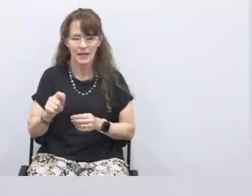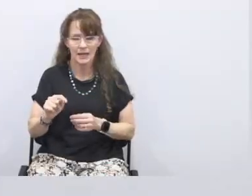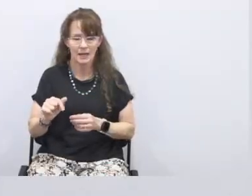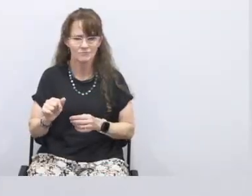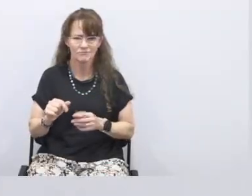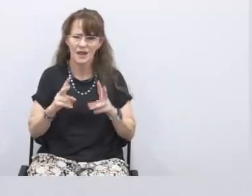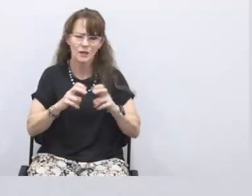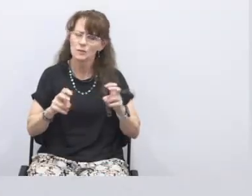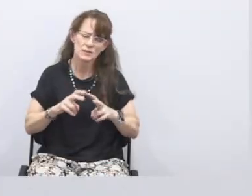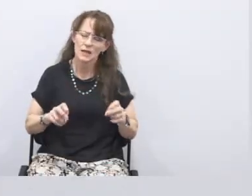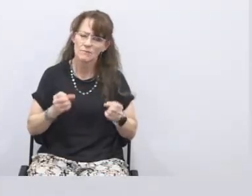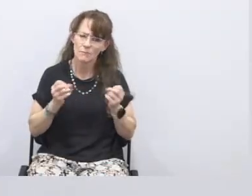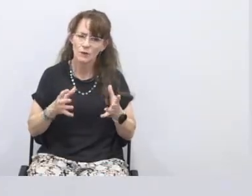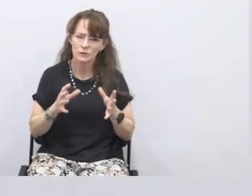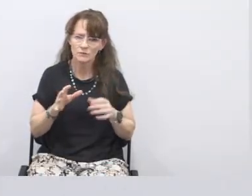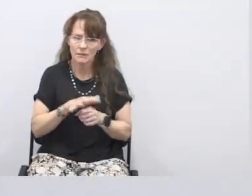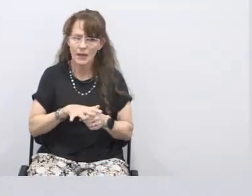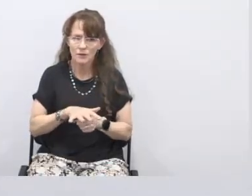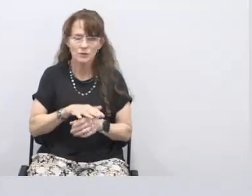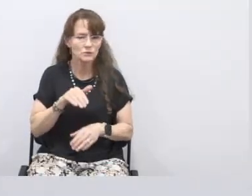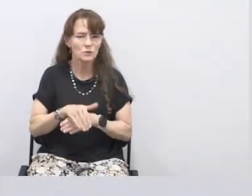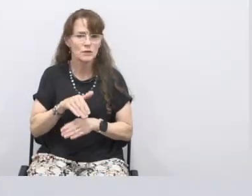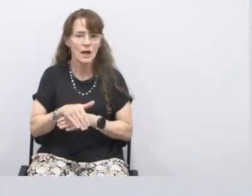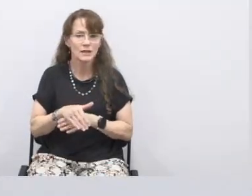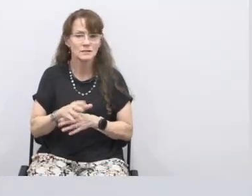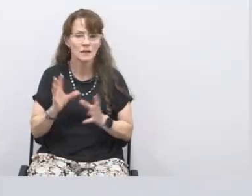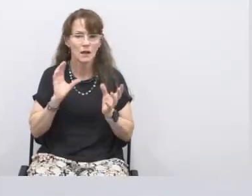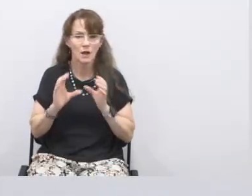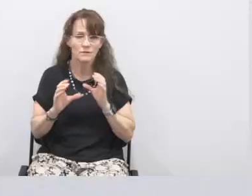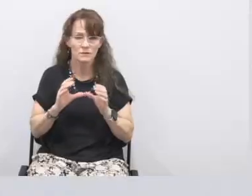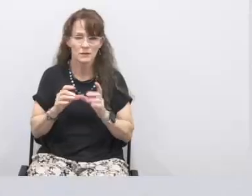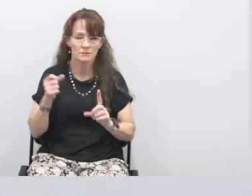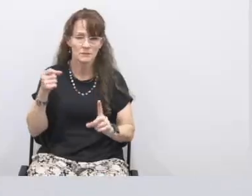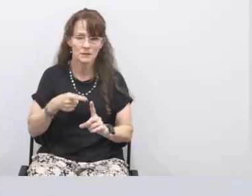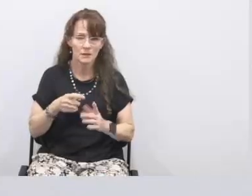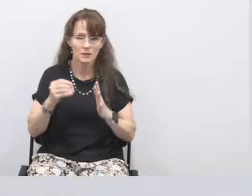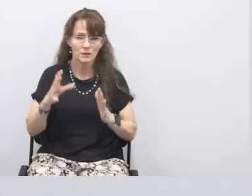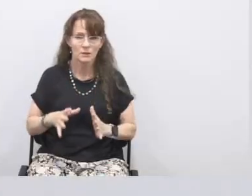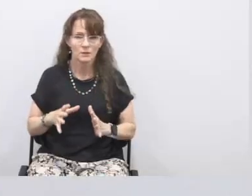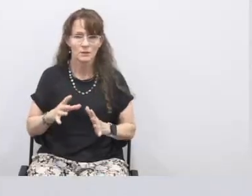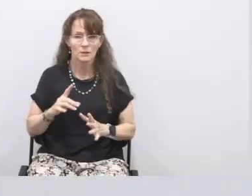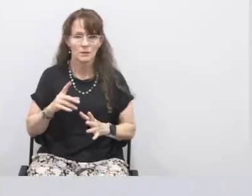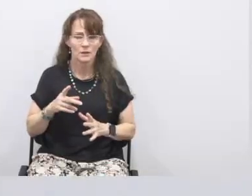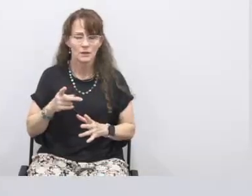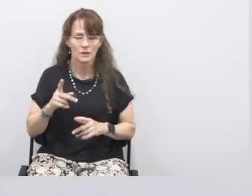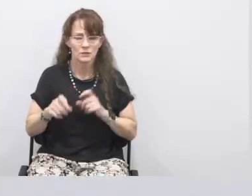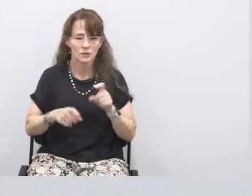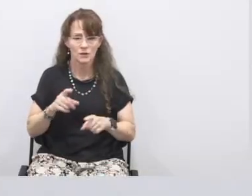But for tonight's conversation later this evening, we'll be talking specifically about students' pulse survey data around sense of belonging.